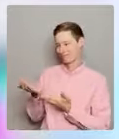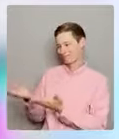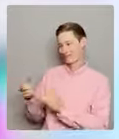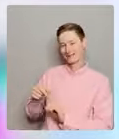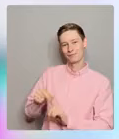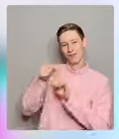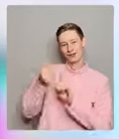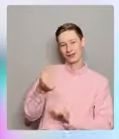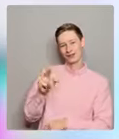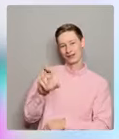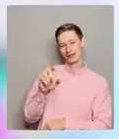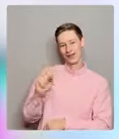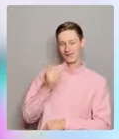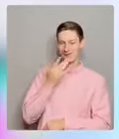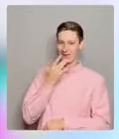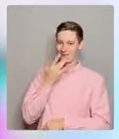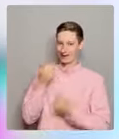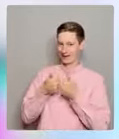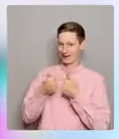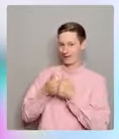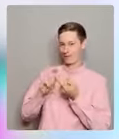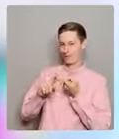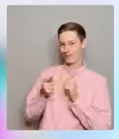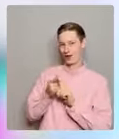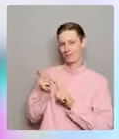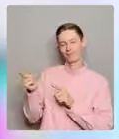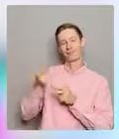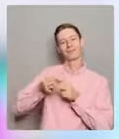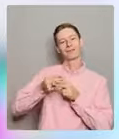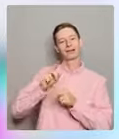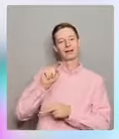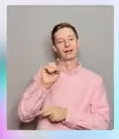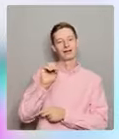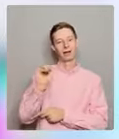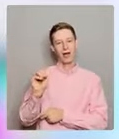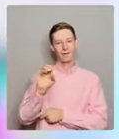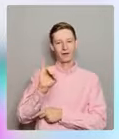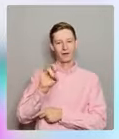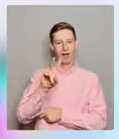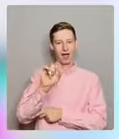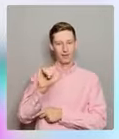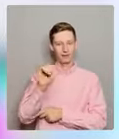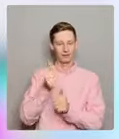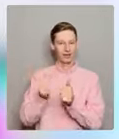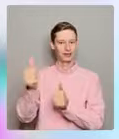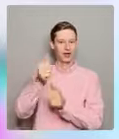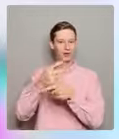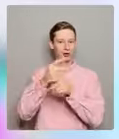Today, I'm joined by my very special guest, and my favorite gaming buddy, Tom Ivey, Executive Producer